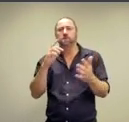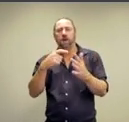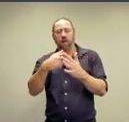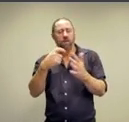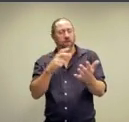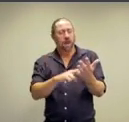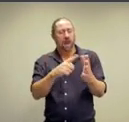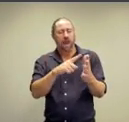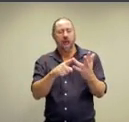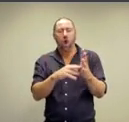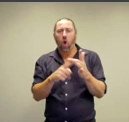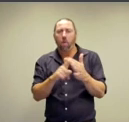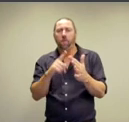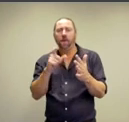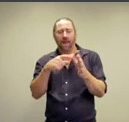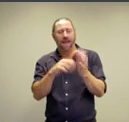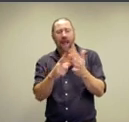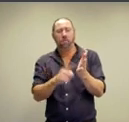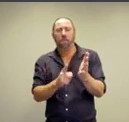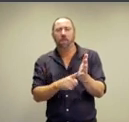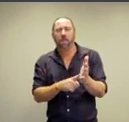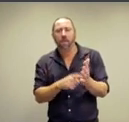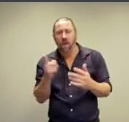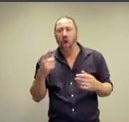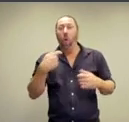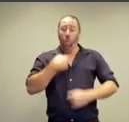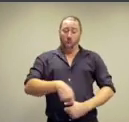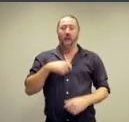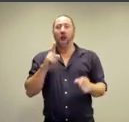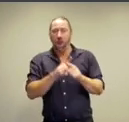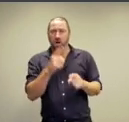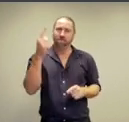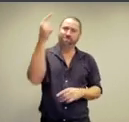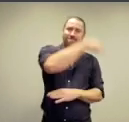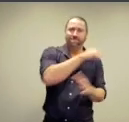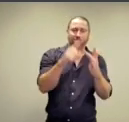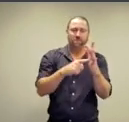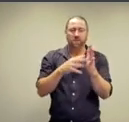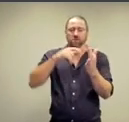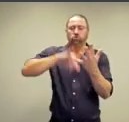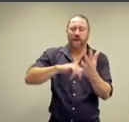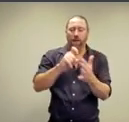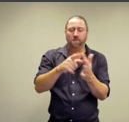Christy Turlington. All of them kind of did this James Dean throwback to a